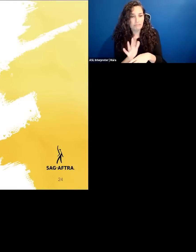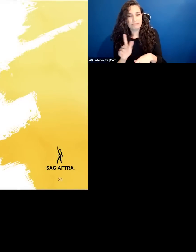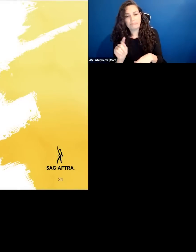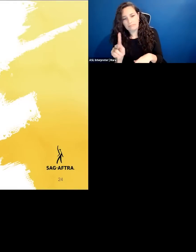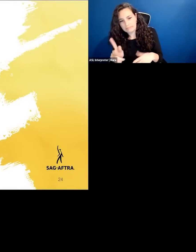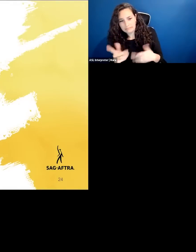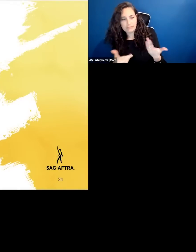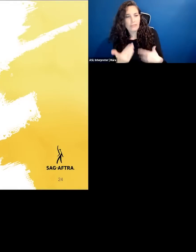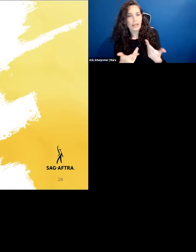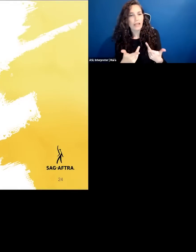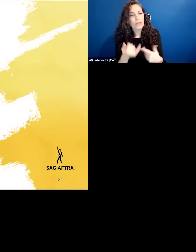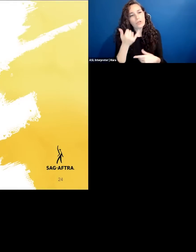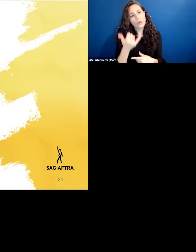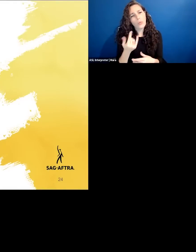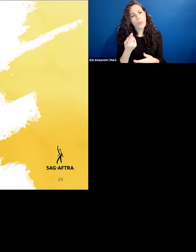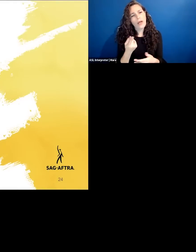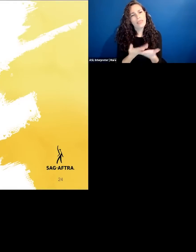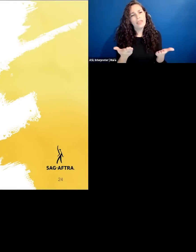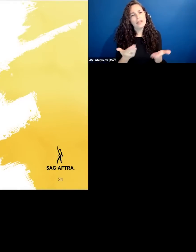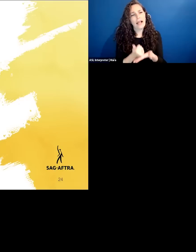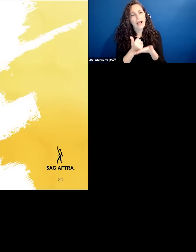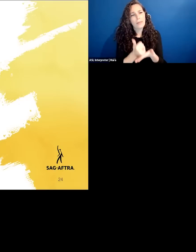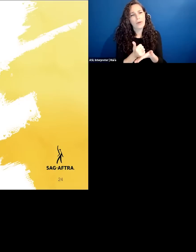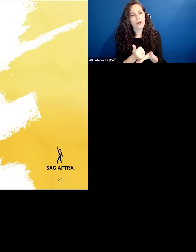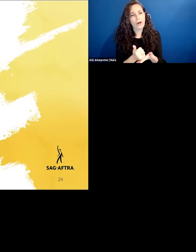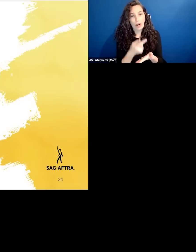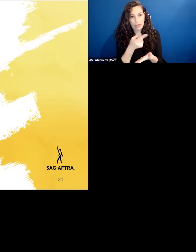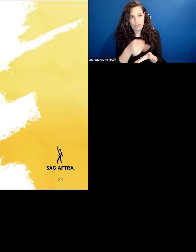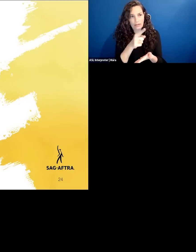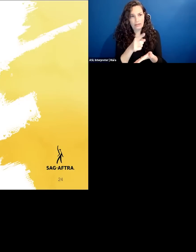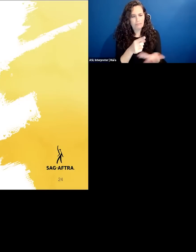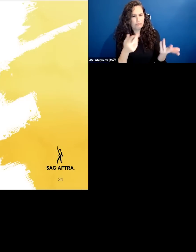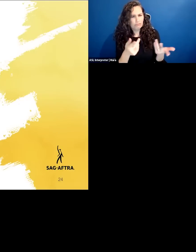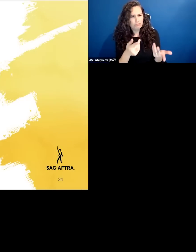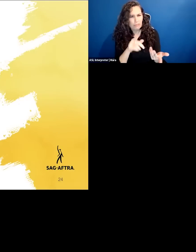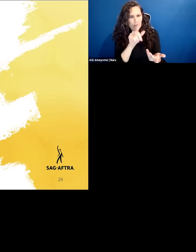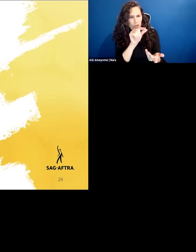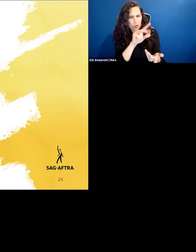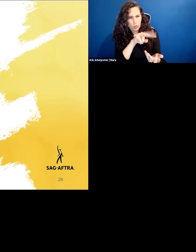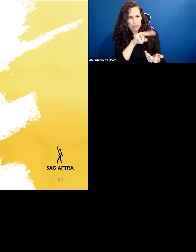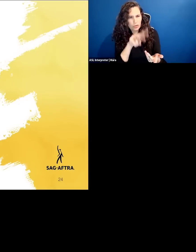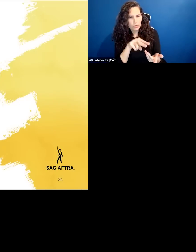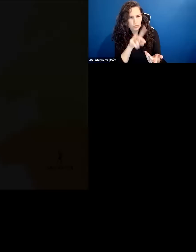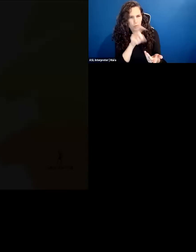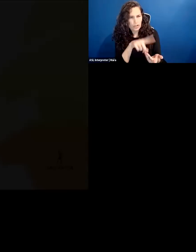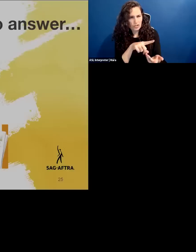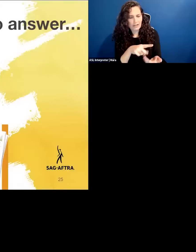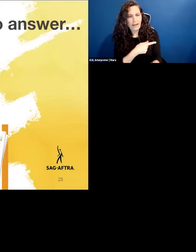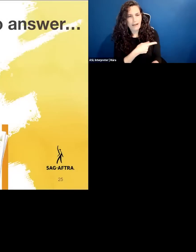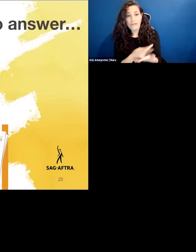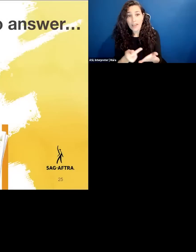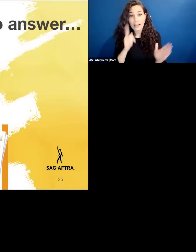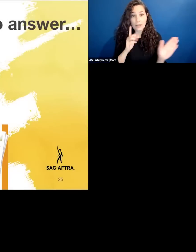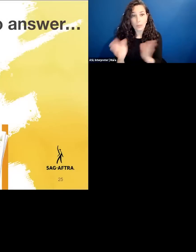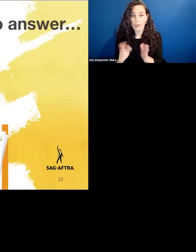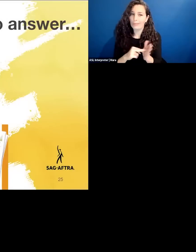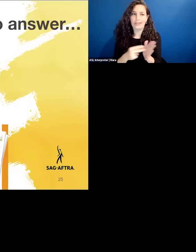that can make or break your agent meeting. So failing to prepare is preparing to fail as some of us have heard, right? So here's just some of the questions